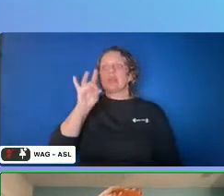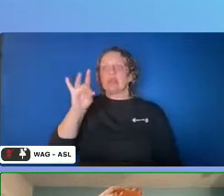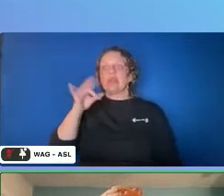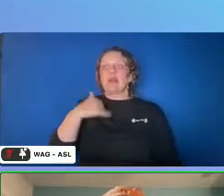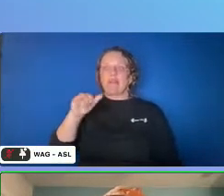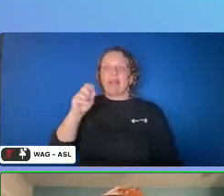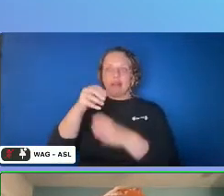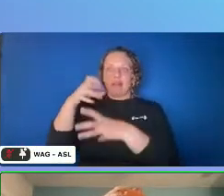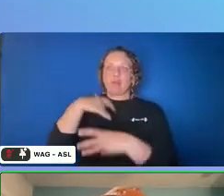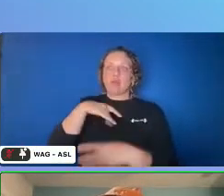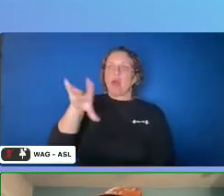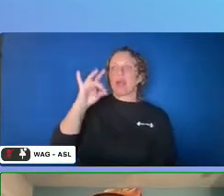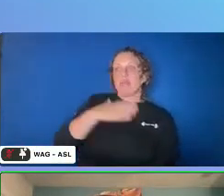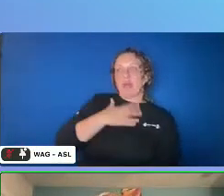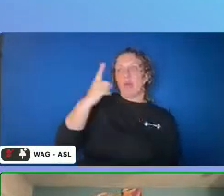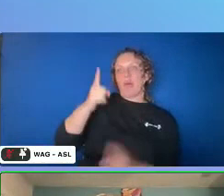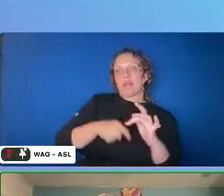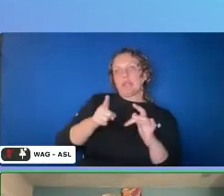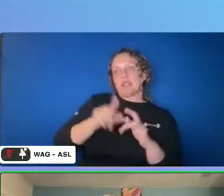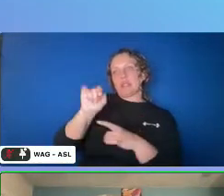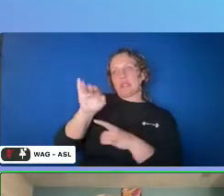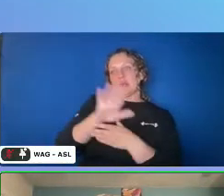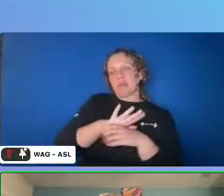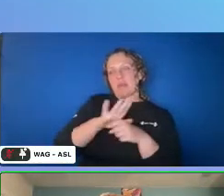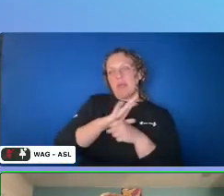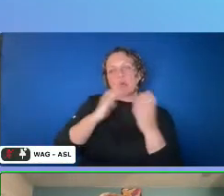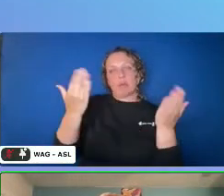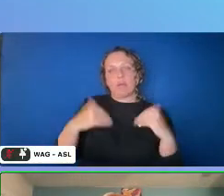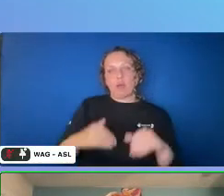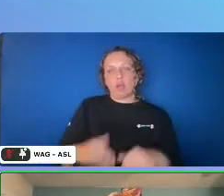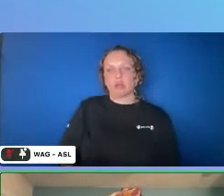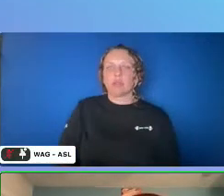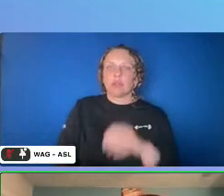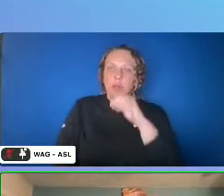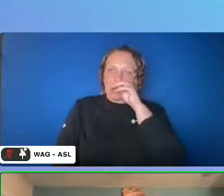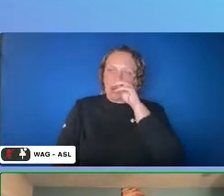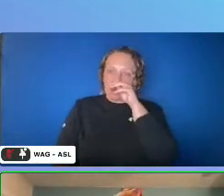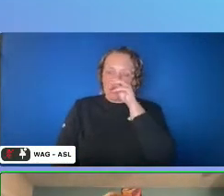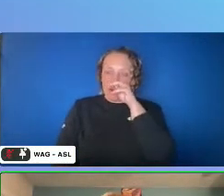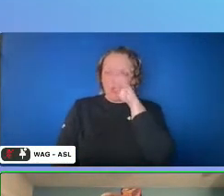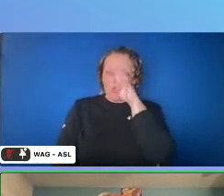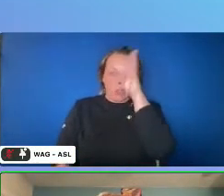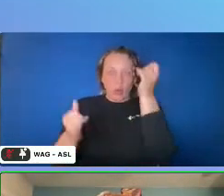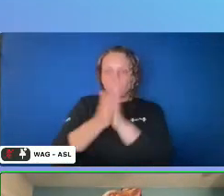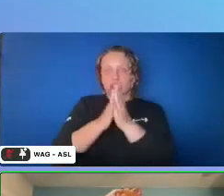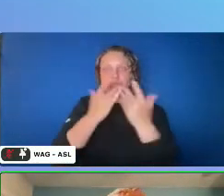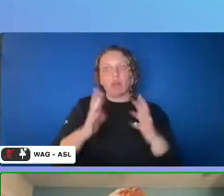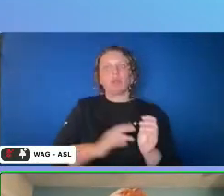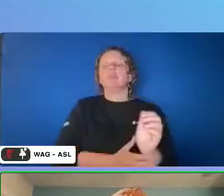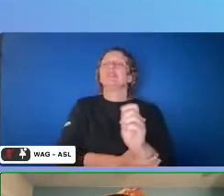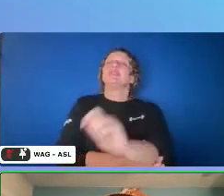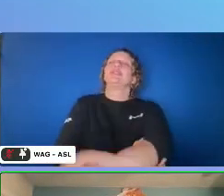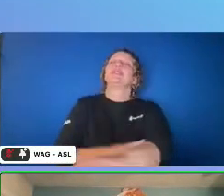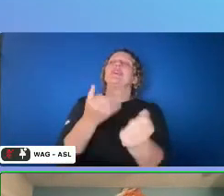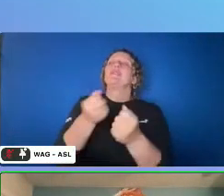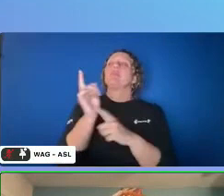So I've selected my one missing tab stop. We're gonna move on. And actually we're done. So in a couple minutes we found another five issues.